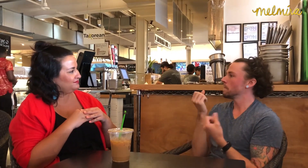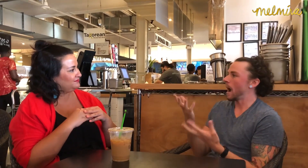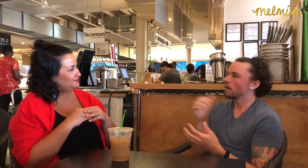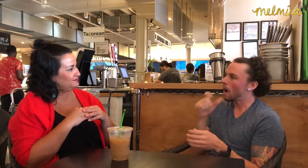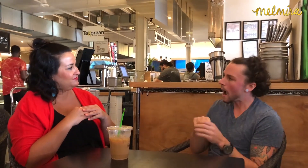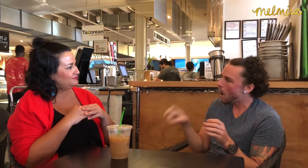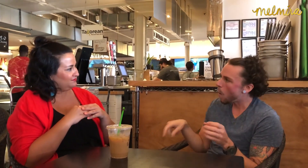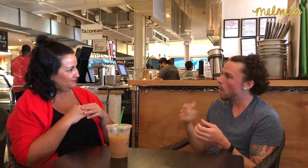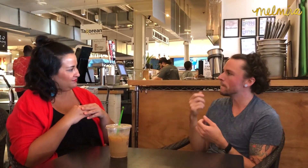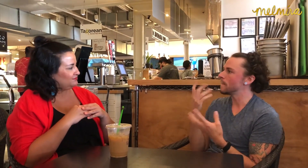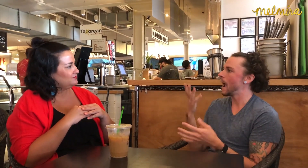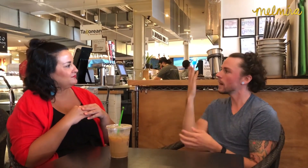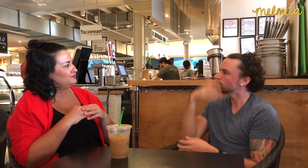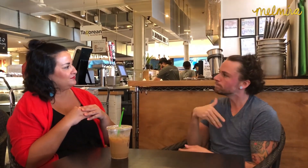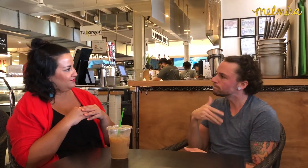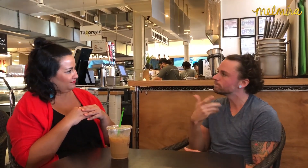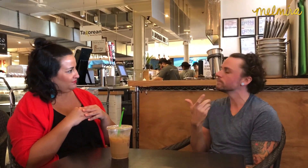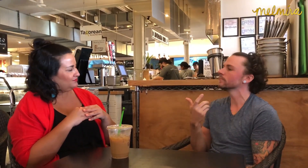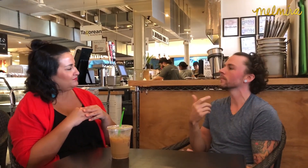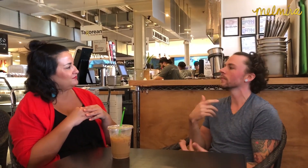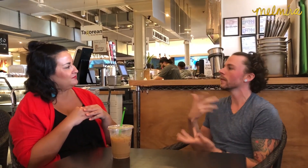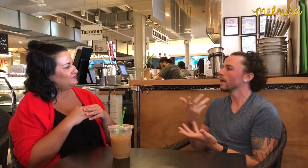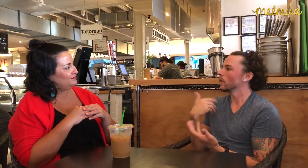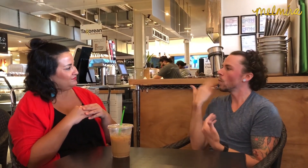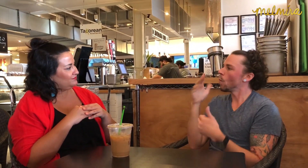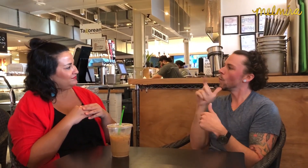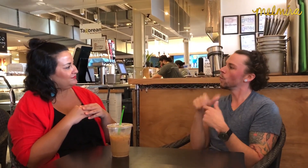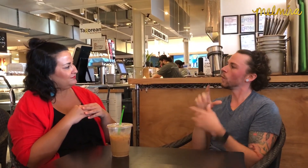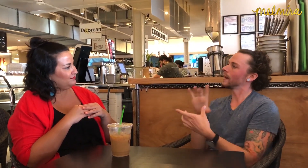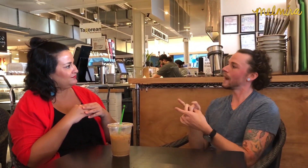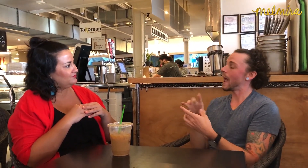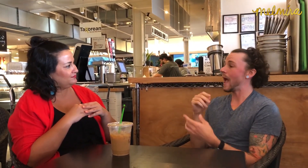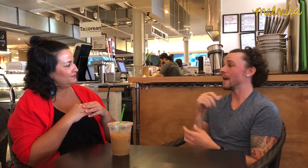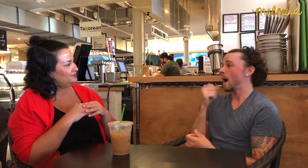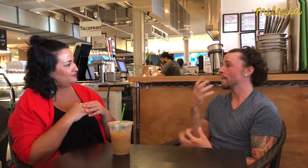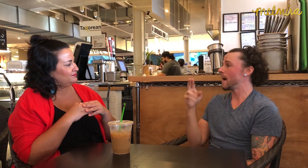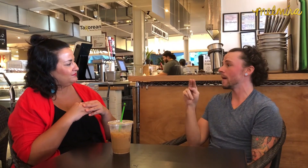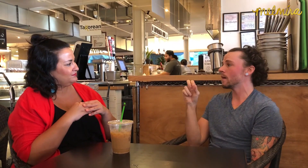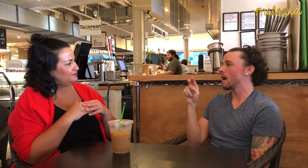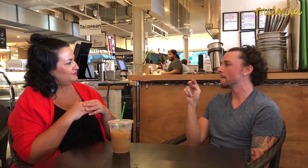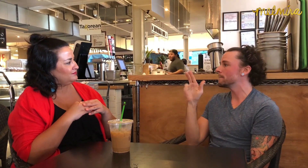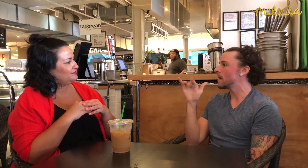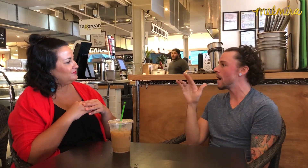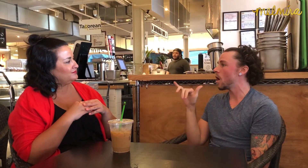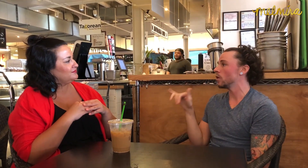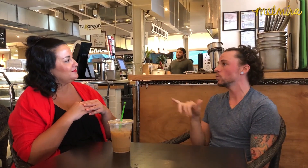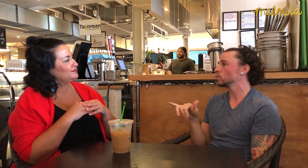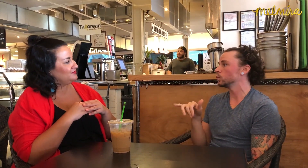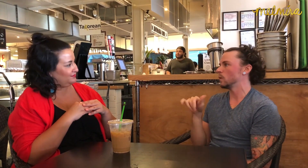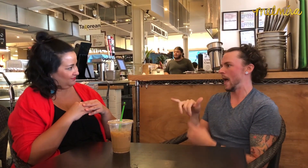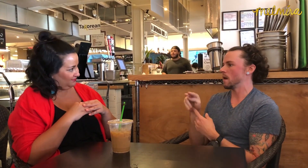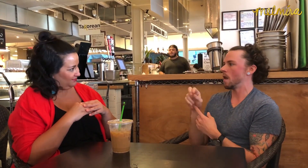Many of them haven't come out and many of them hide in the open. I didn't know who to connect with, especially with the non-binary.